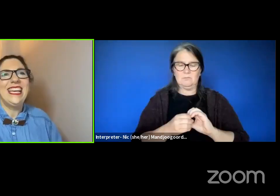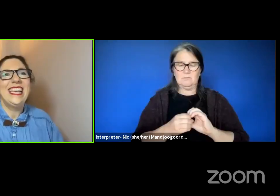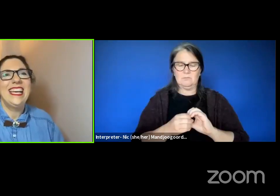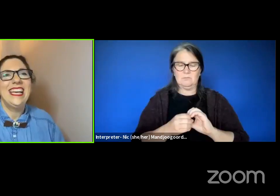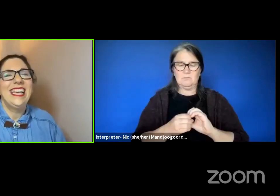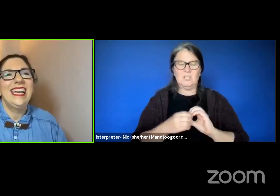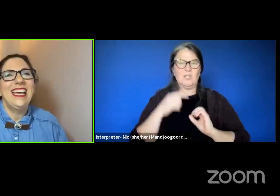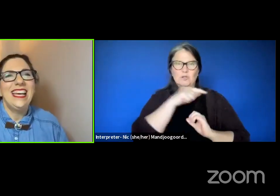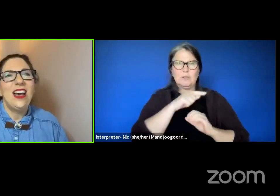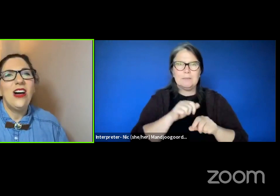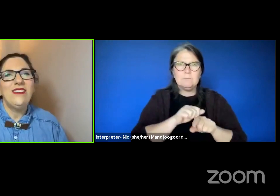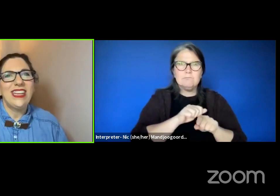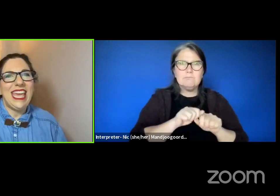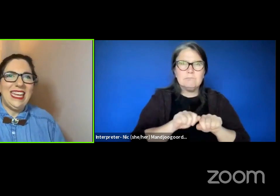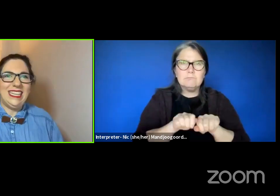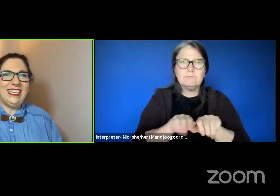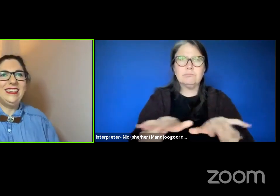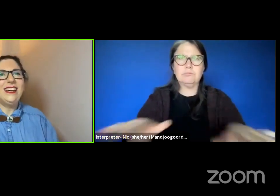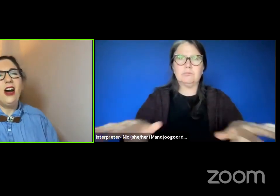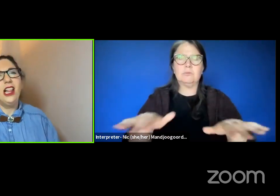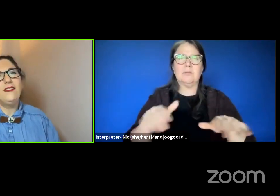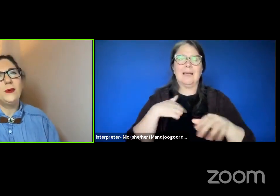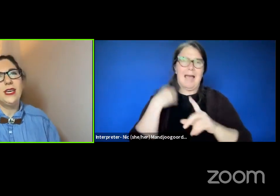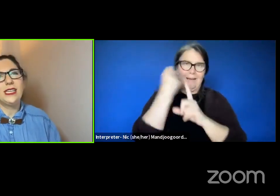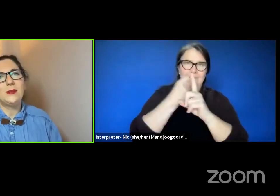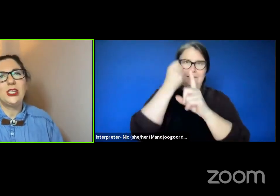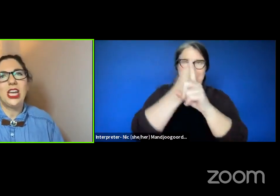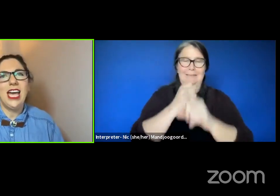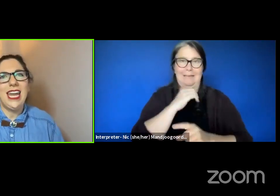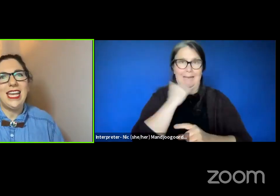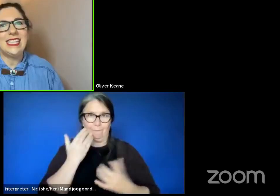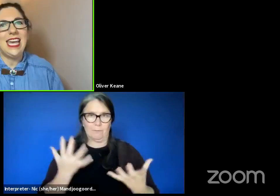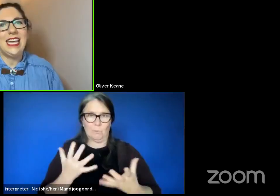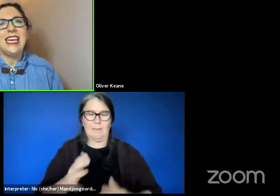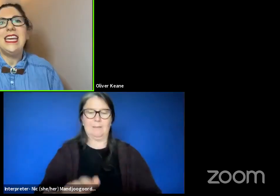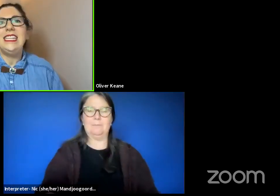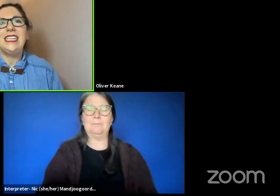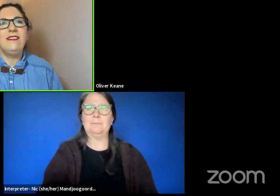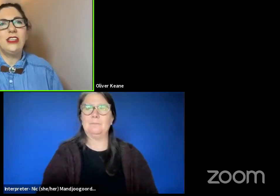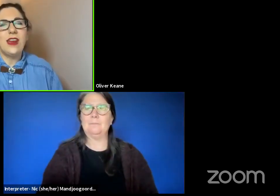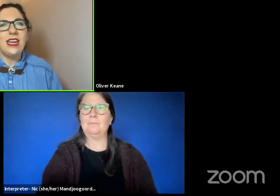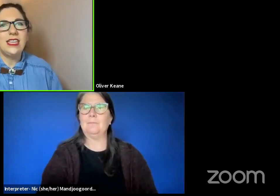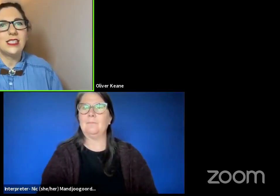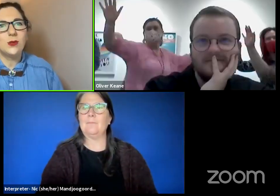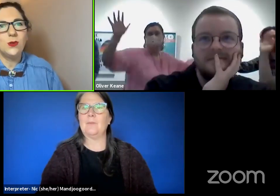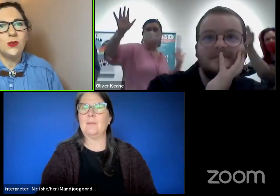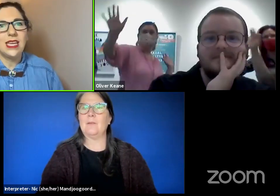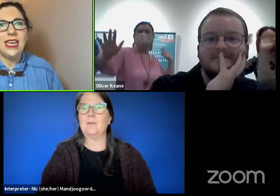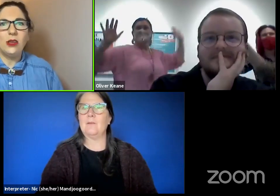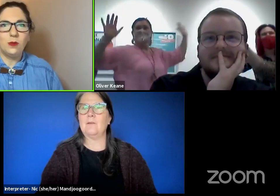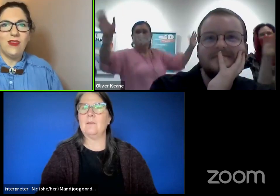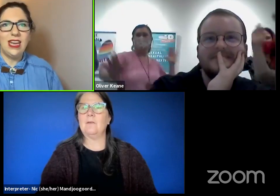really sprinkles queer Advocacy everywhere else. Thank you Nickey. y, all of it came i, all of it came. Oliver works with i, all of it came. Oliver works